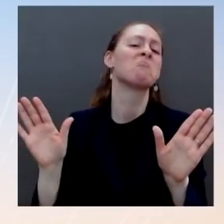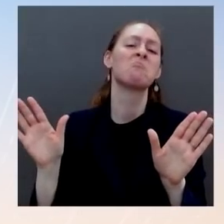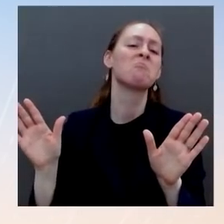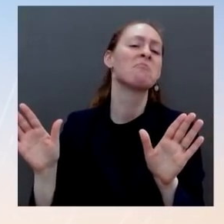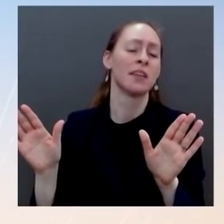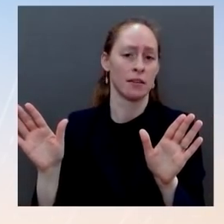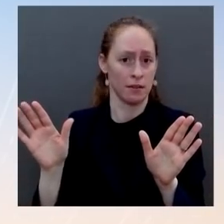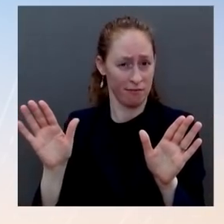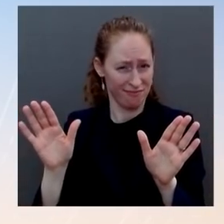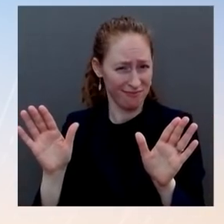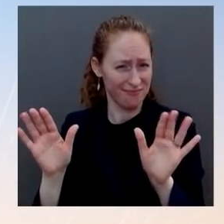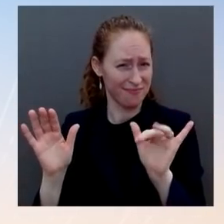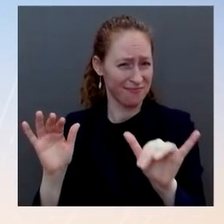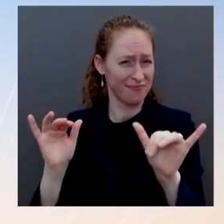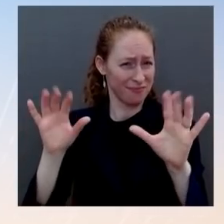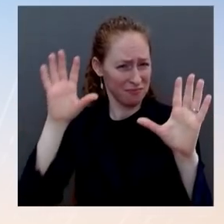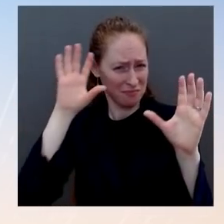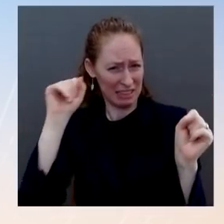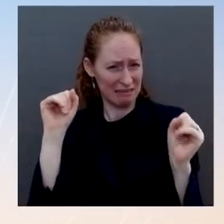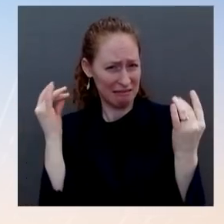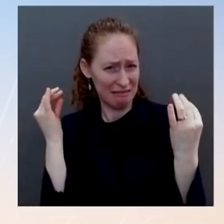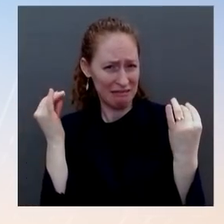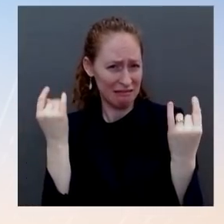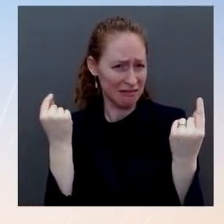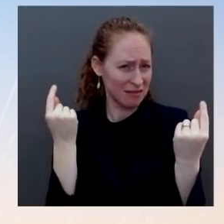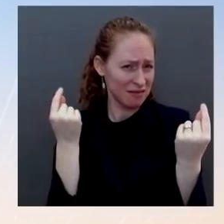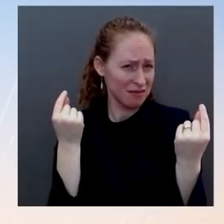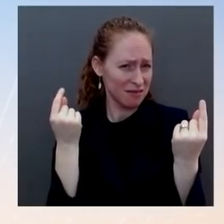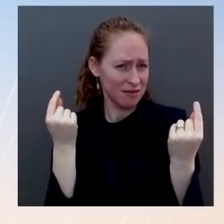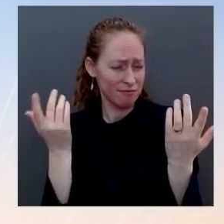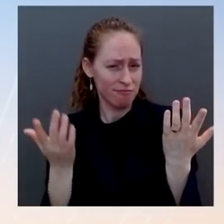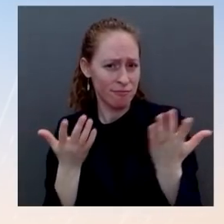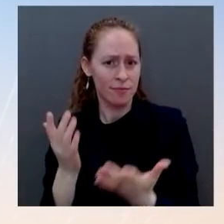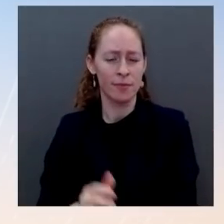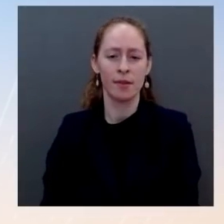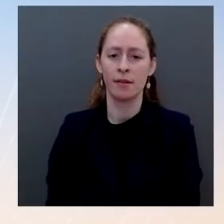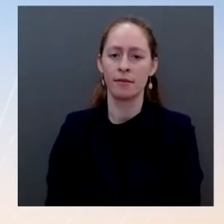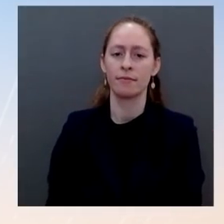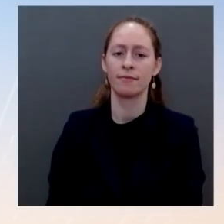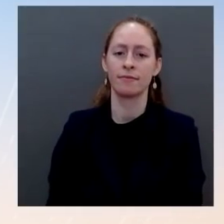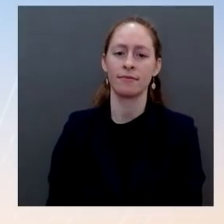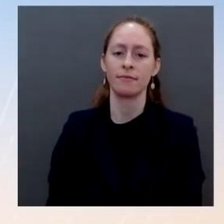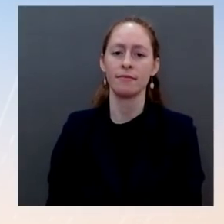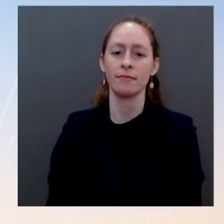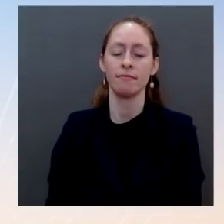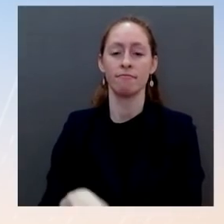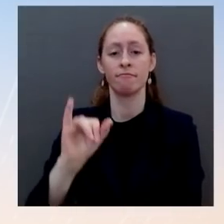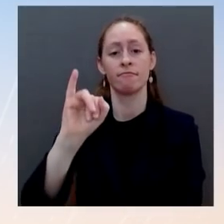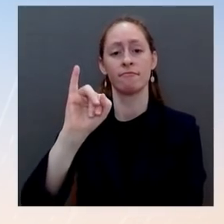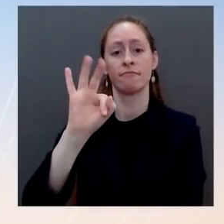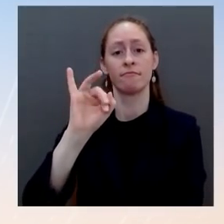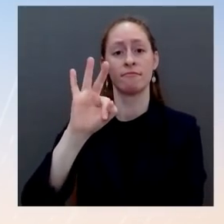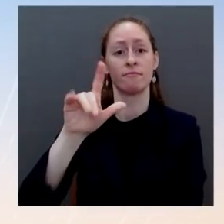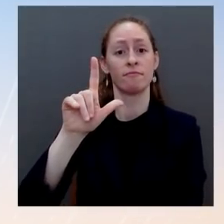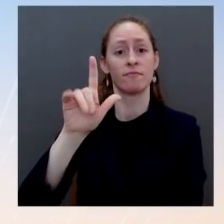kind of, counter that in keeping control of the House. Ms. Psaki: Well, as I've said before, I've learned my lesson about not speaking about politics from the podium,